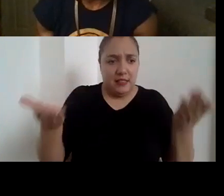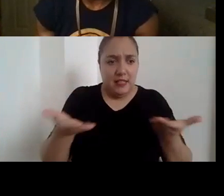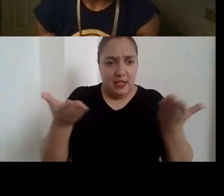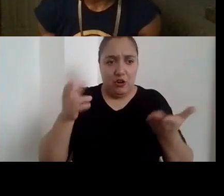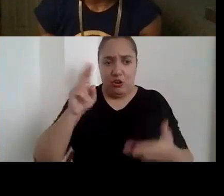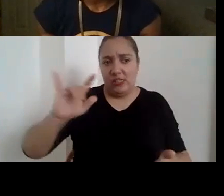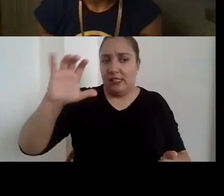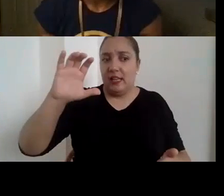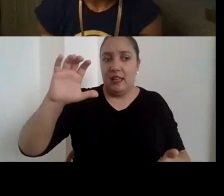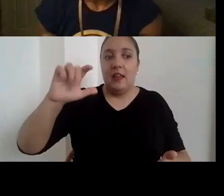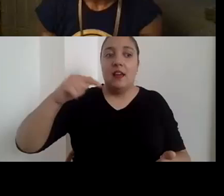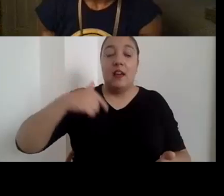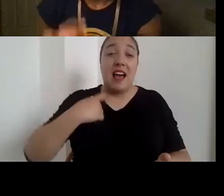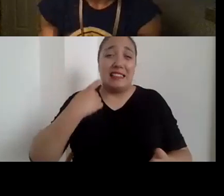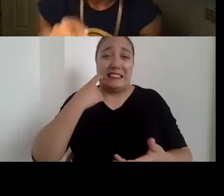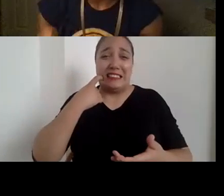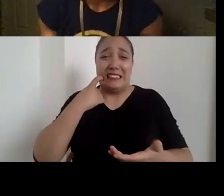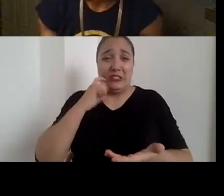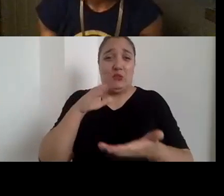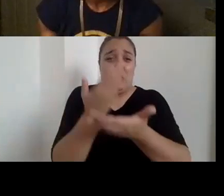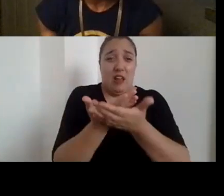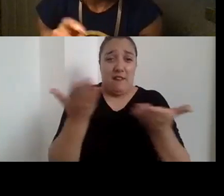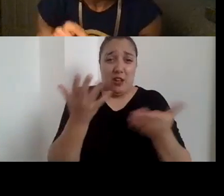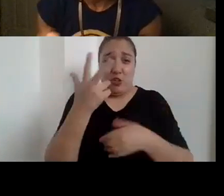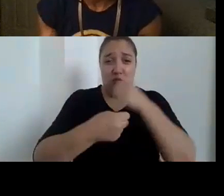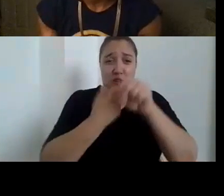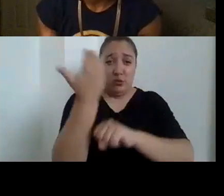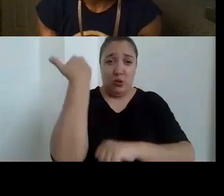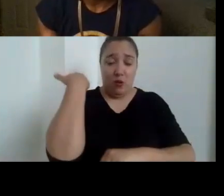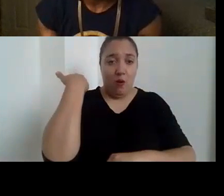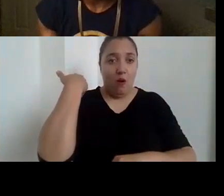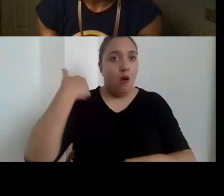I got here three years ago but I love this community and I am committed to this community.